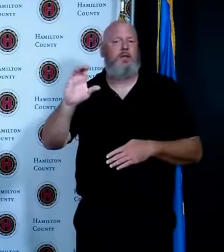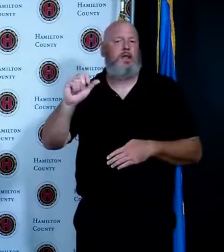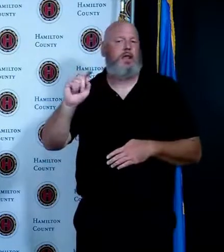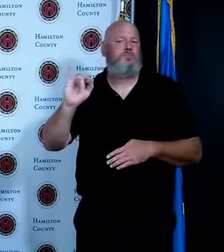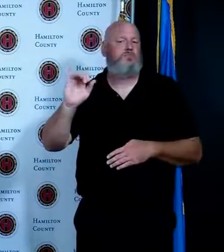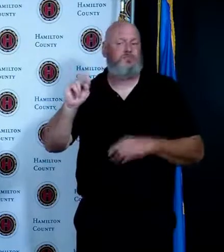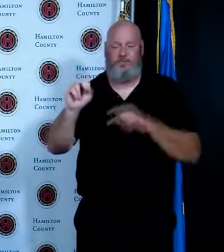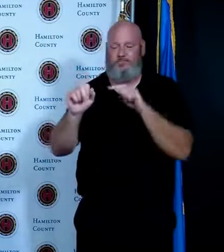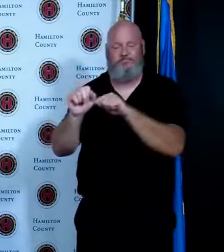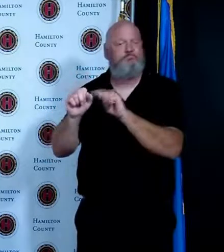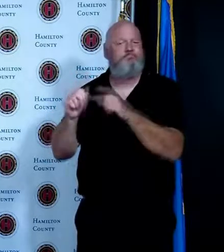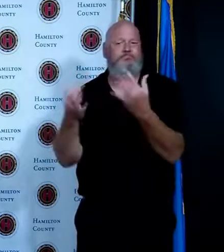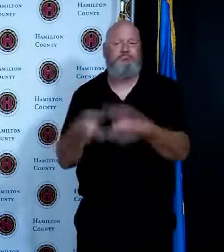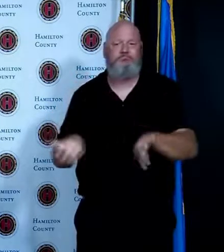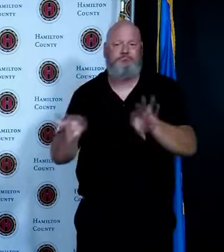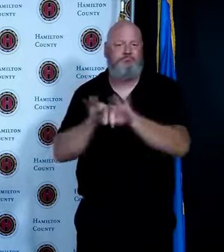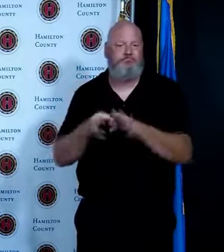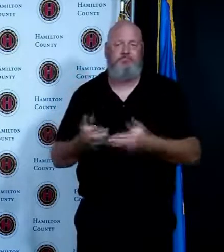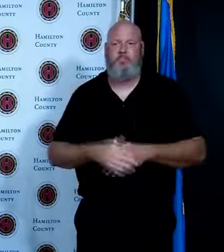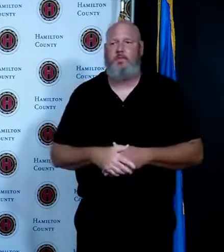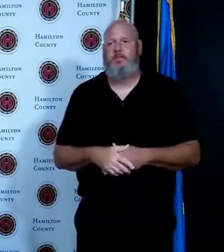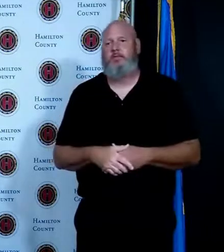the does that mean that you will go with a